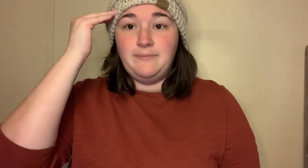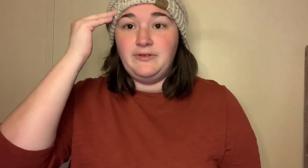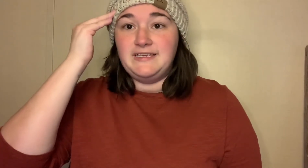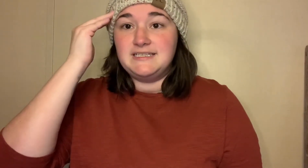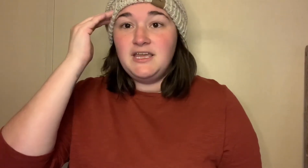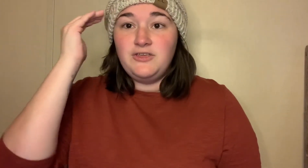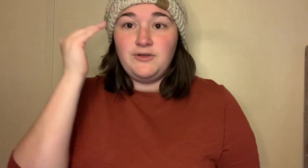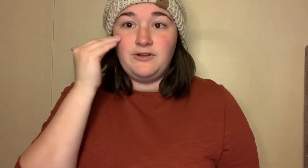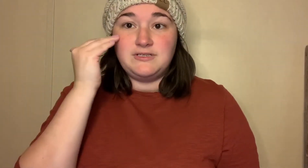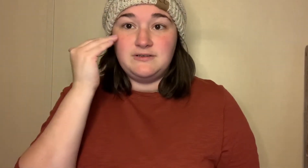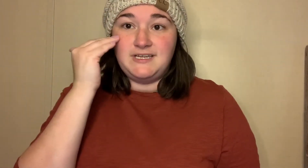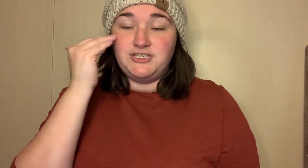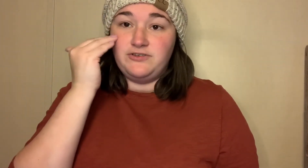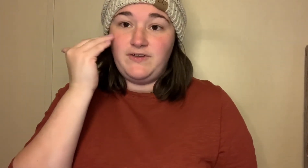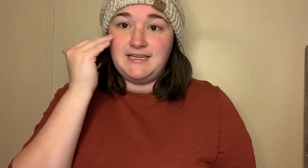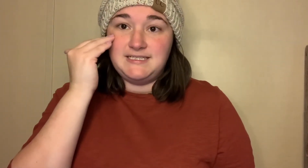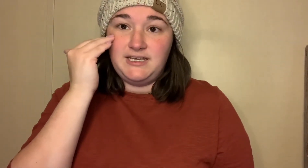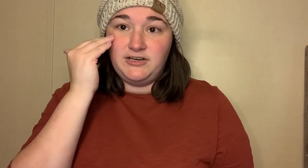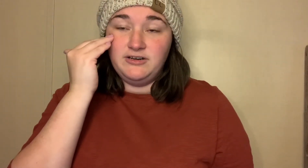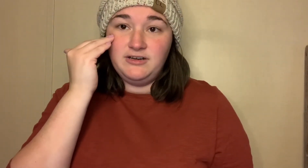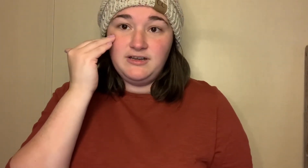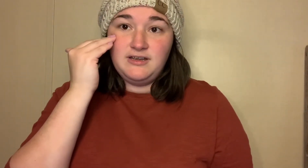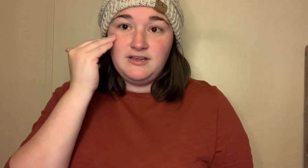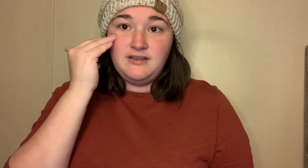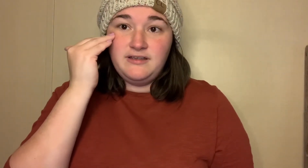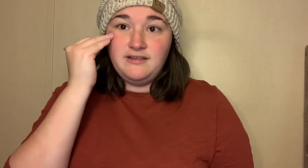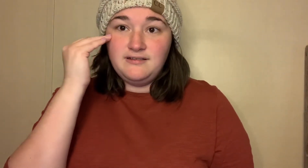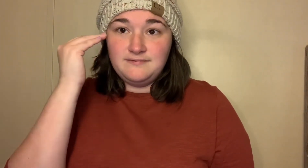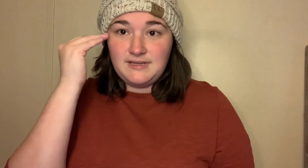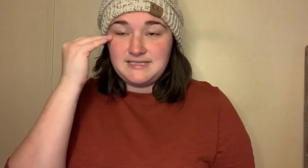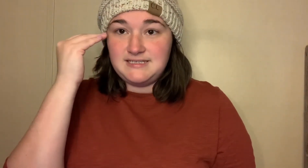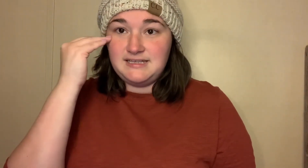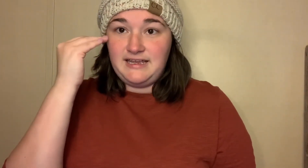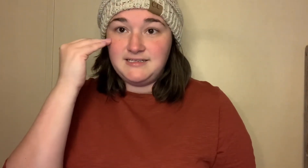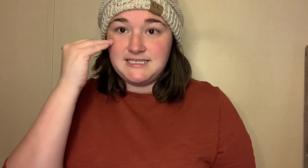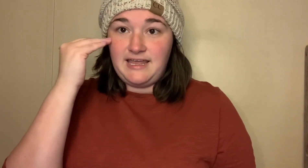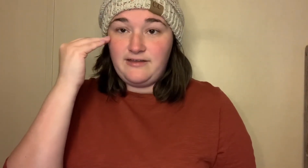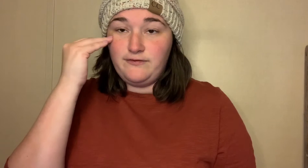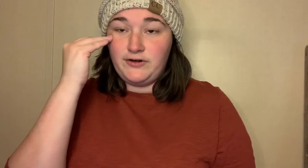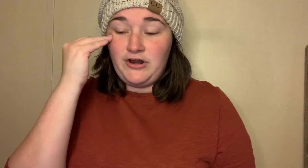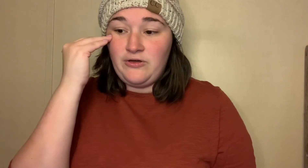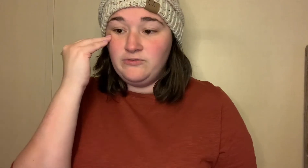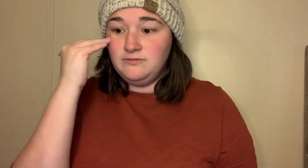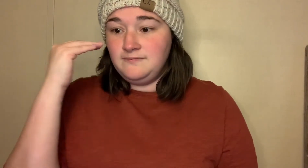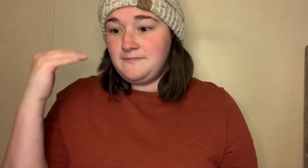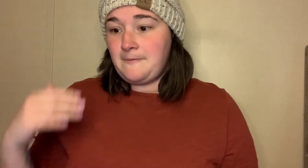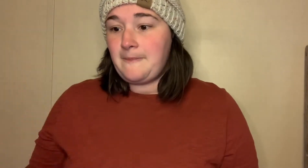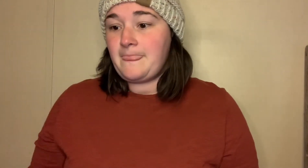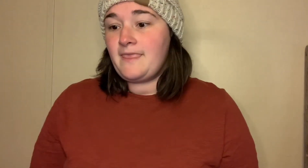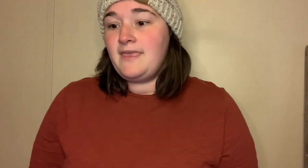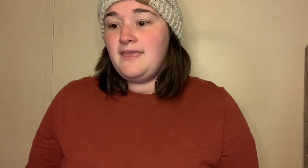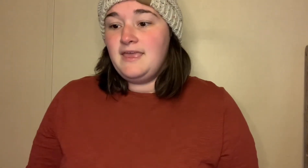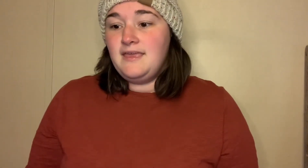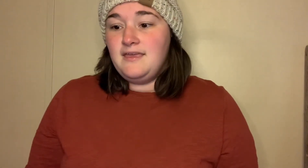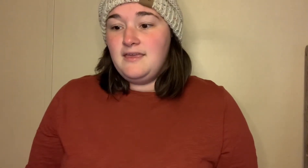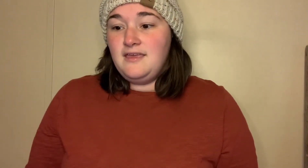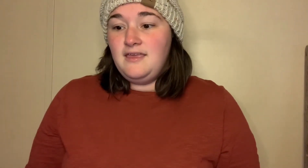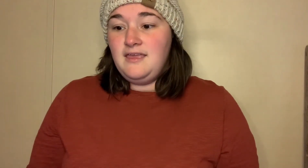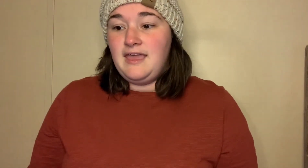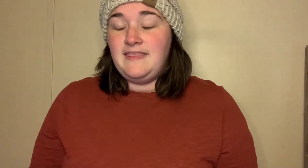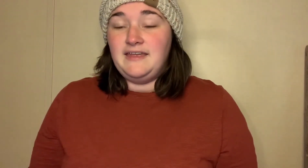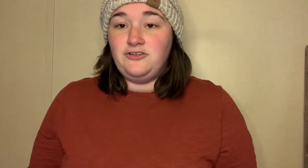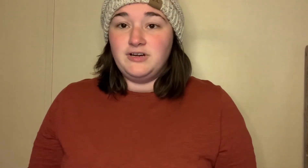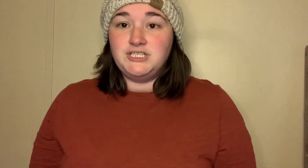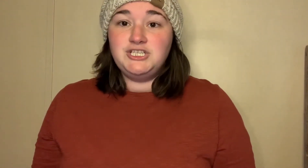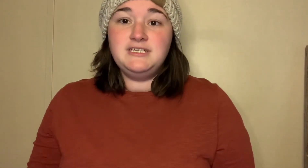is you can also touch your face here this is like slang for kwno and then christians